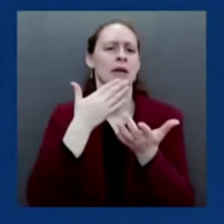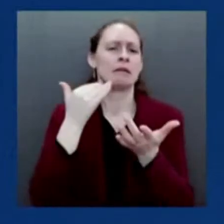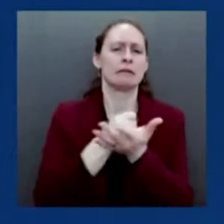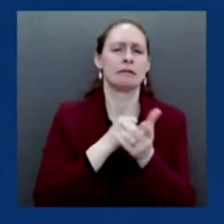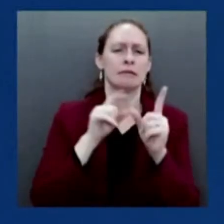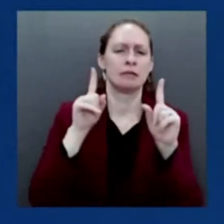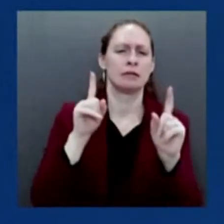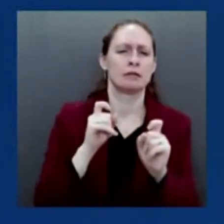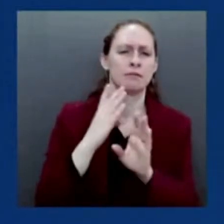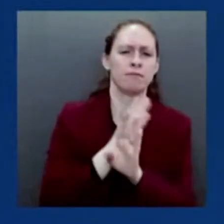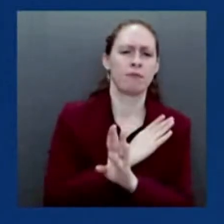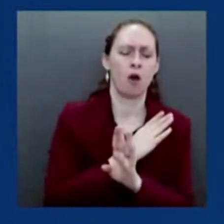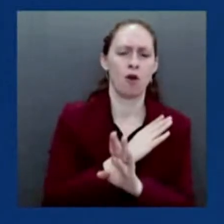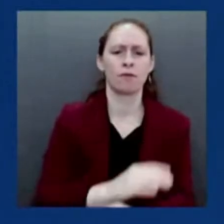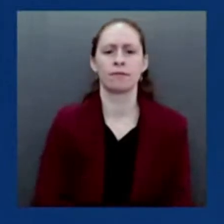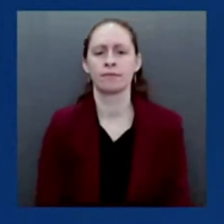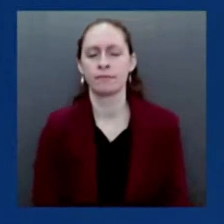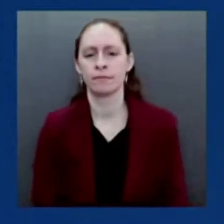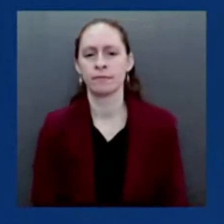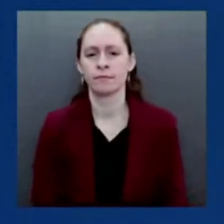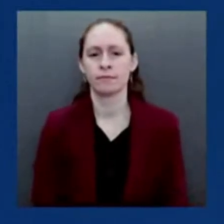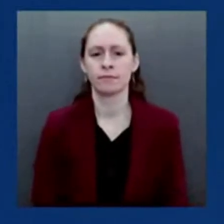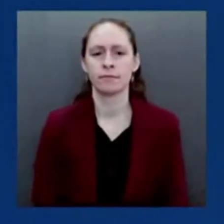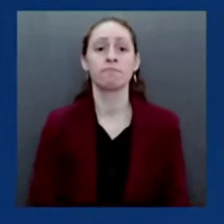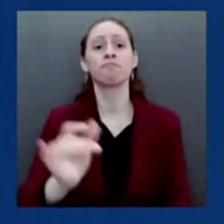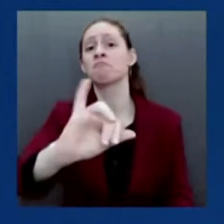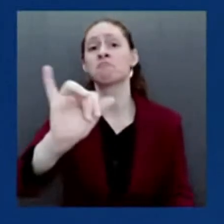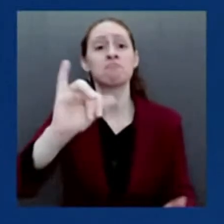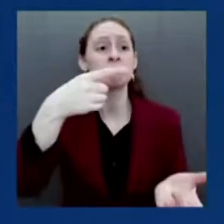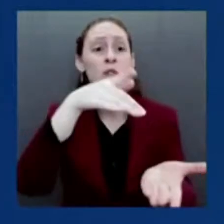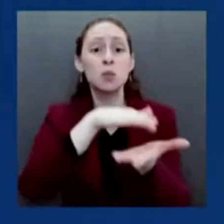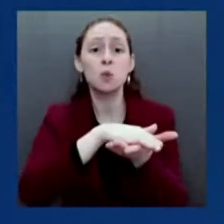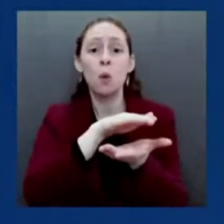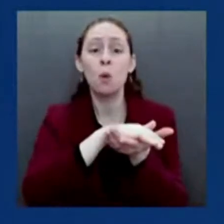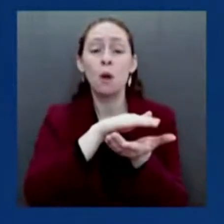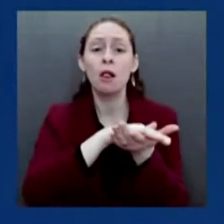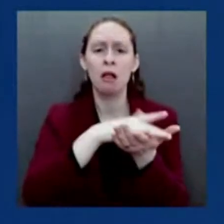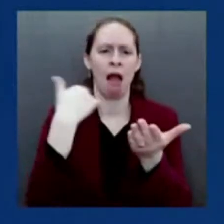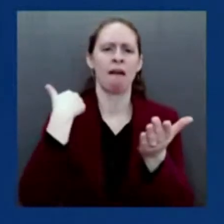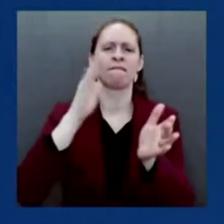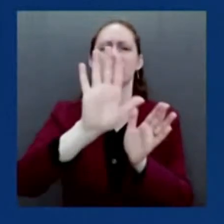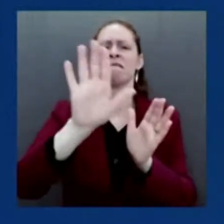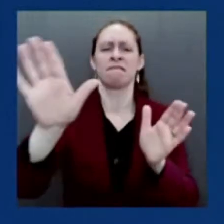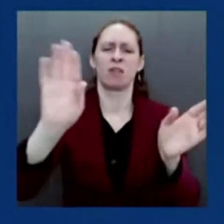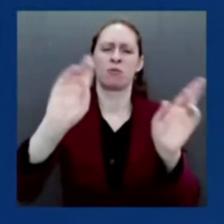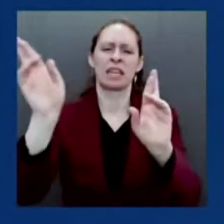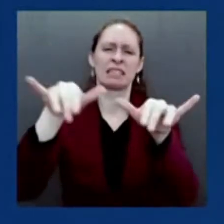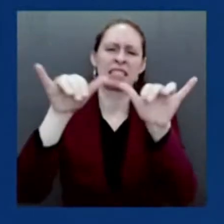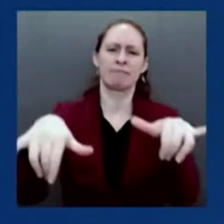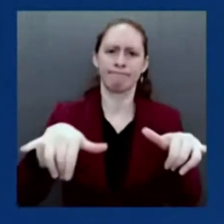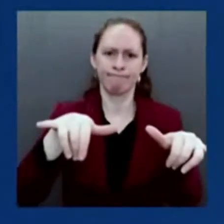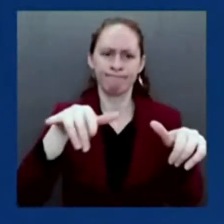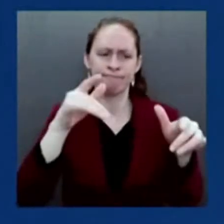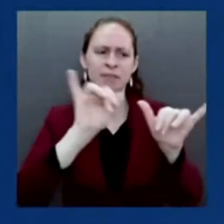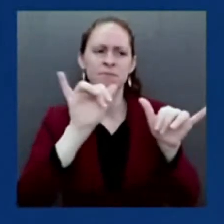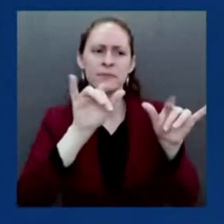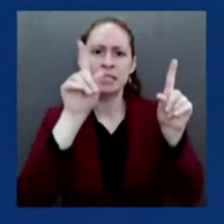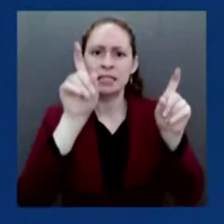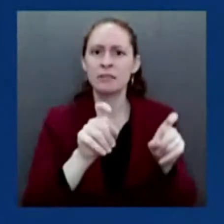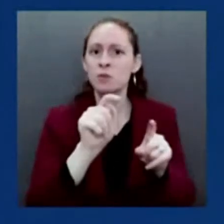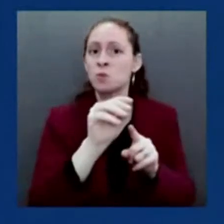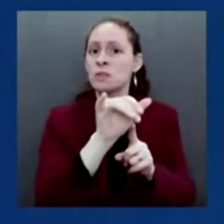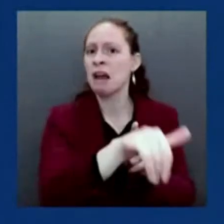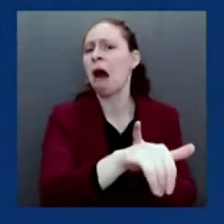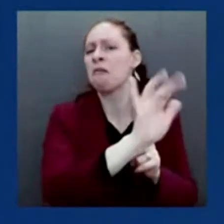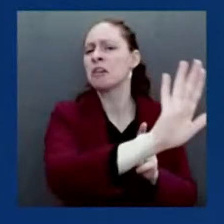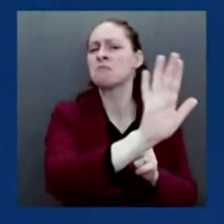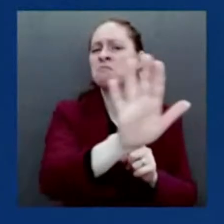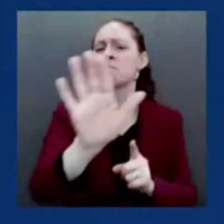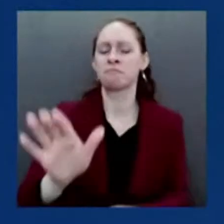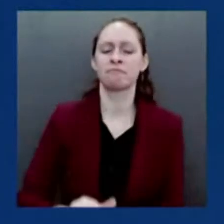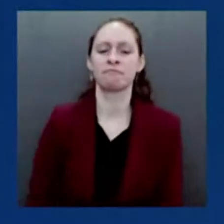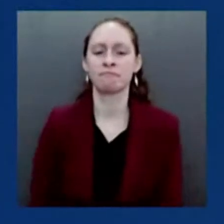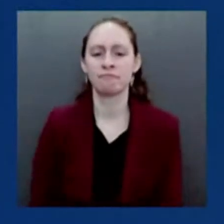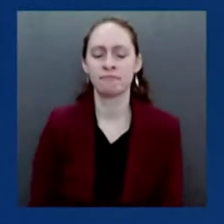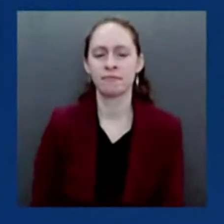PROTECTED, THAT IS SOMETHING